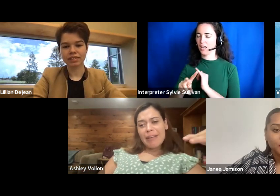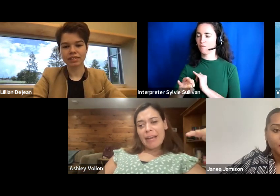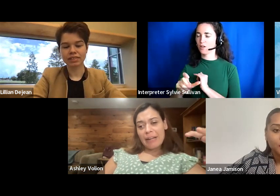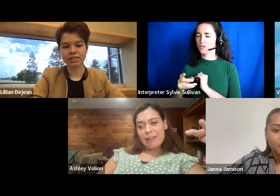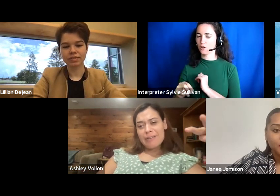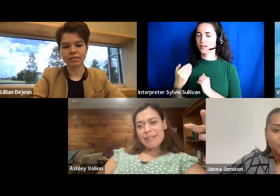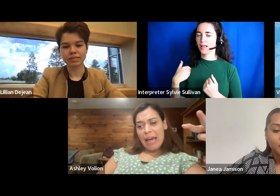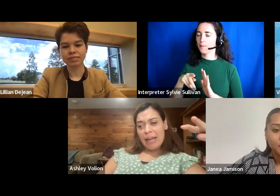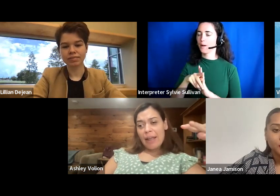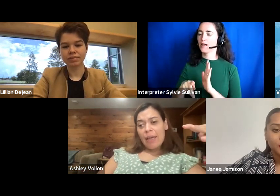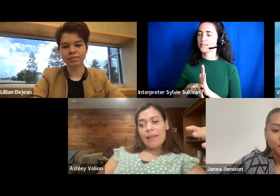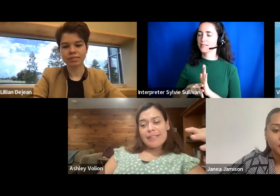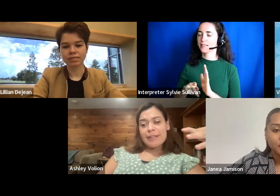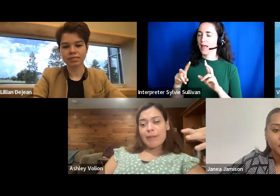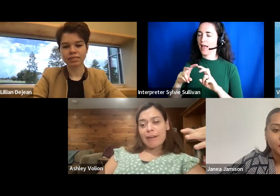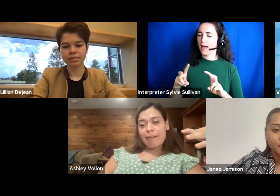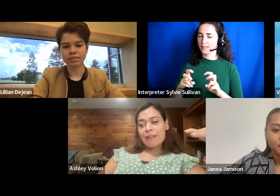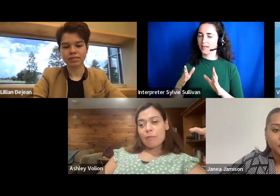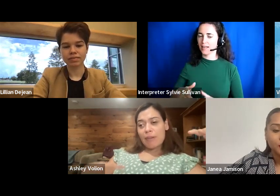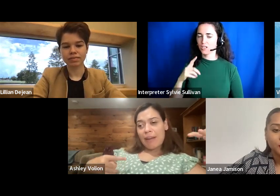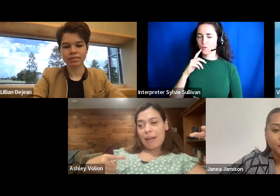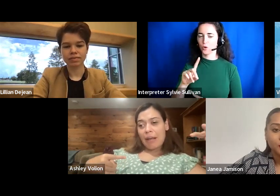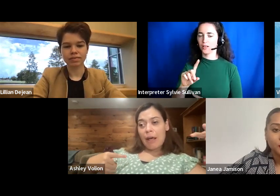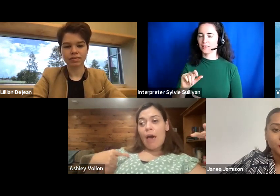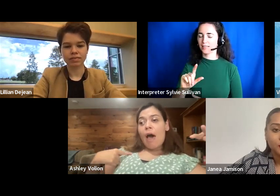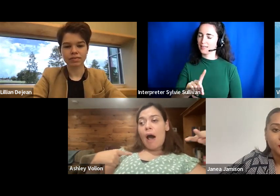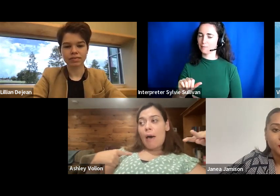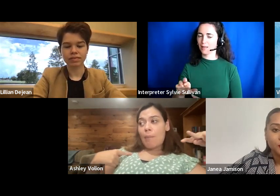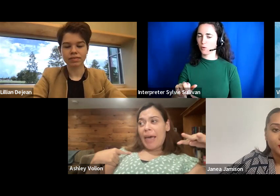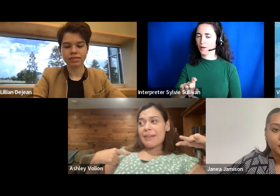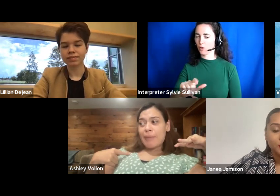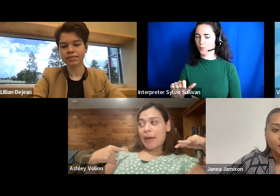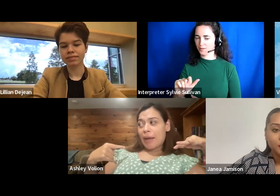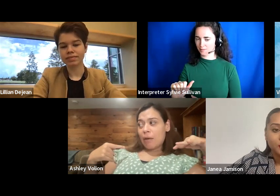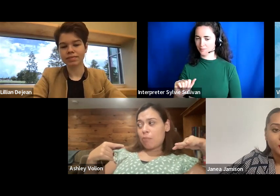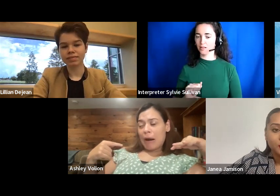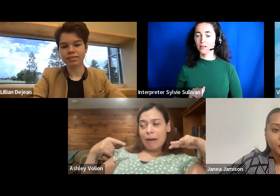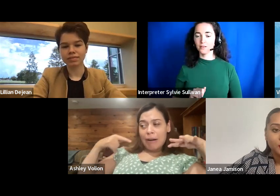The policy analyst that disability rate Louisiana as my primary goal.